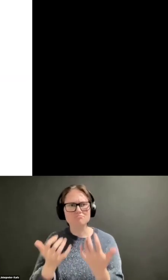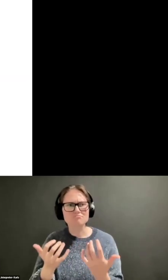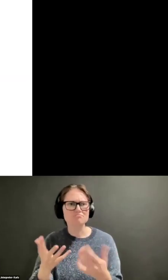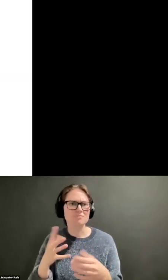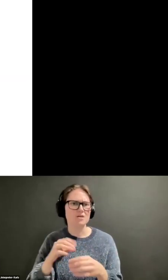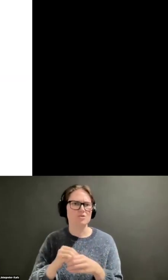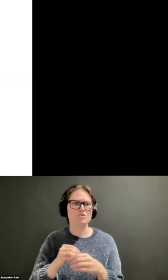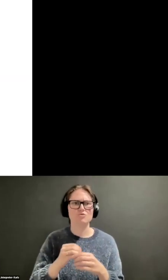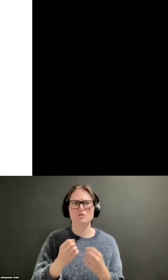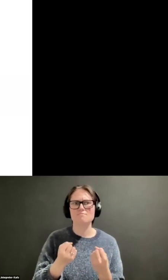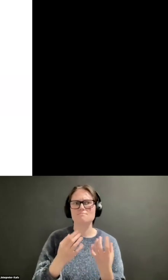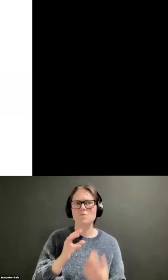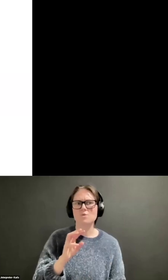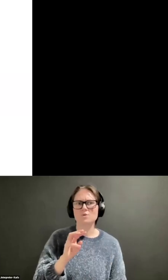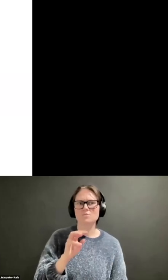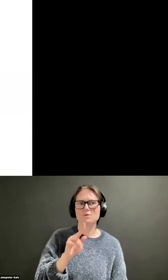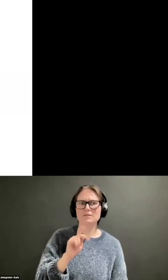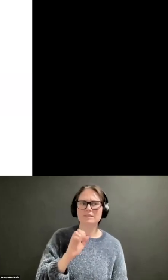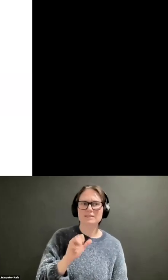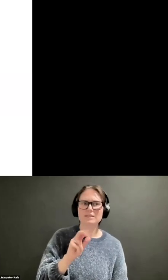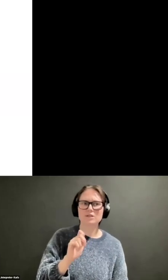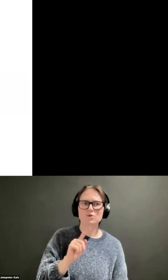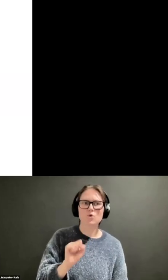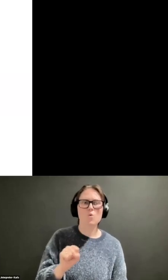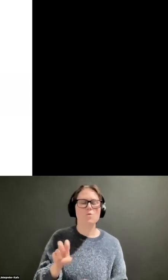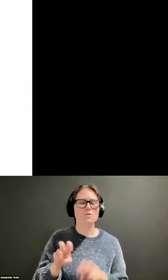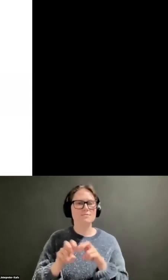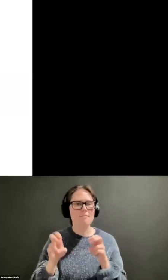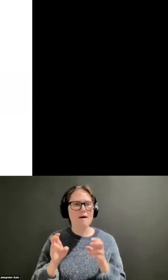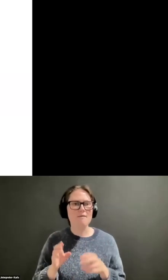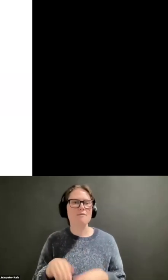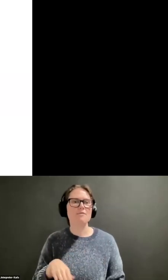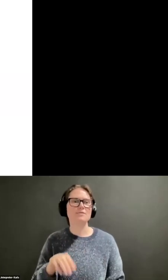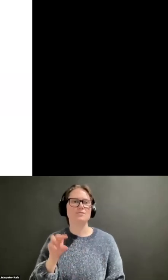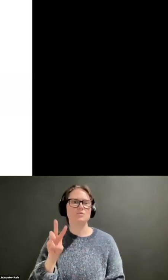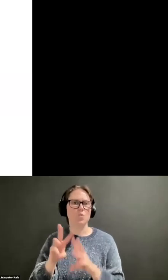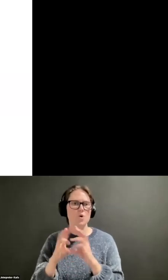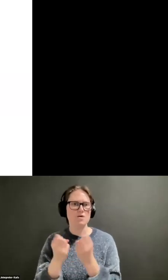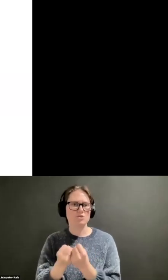panels, workshops, and webinars, including at